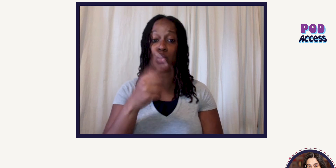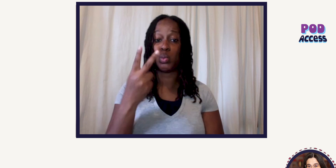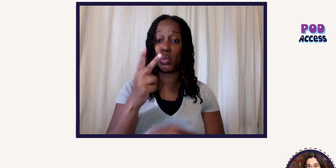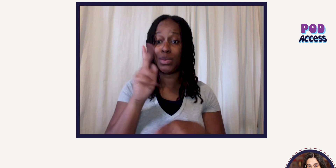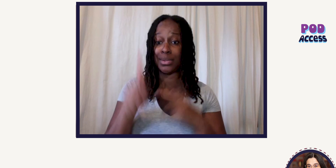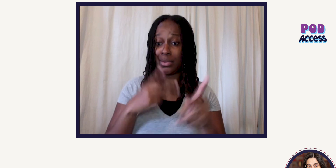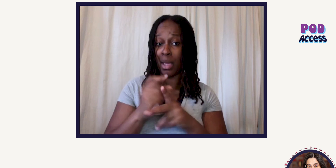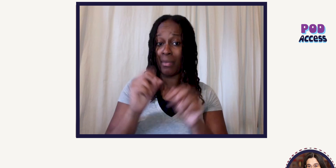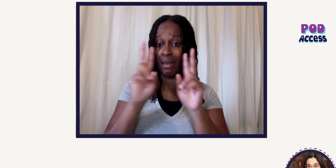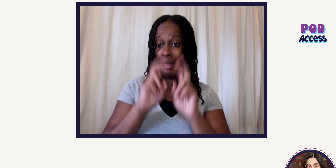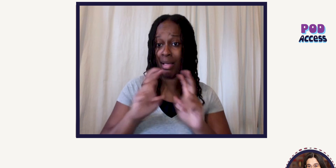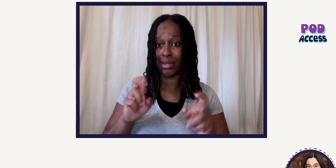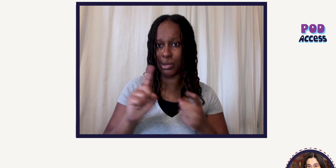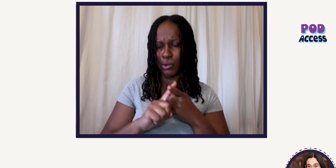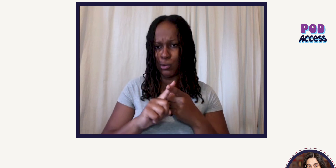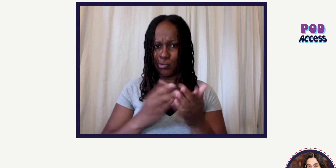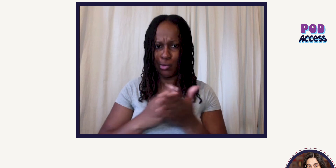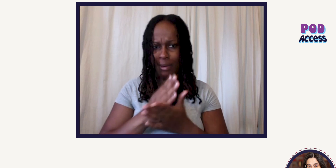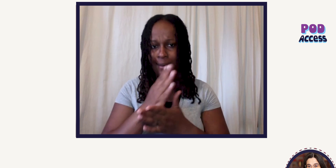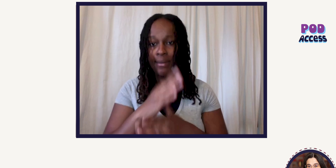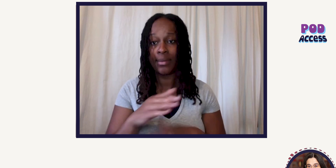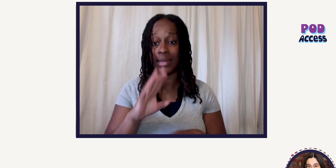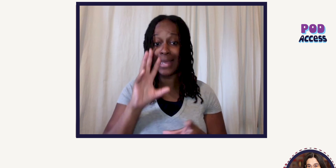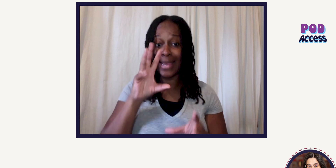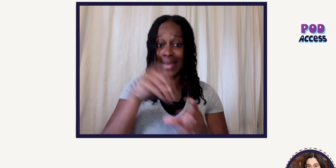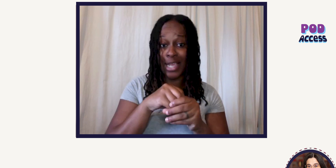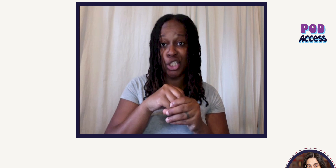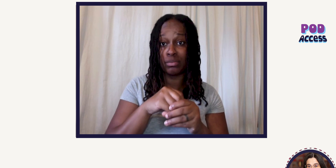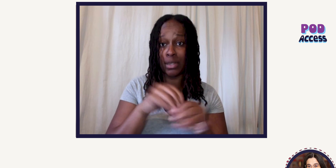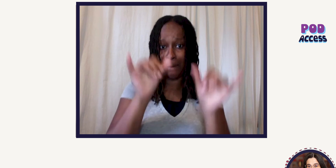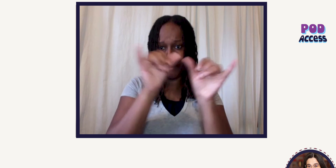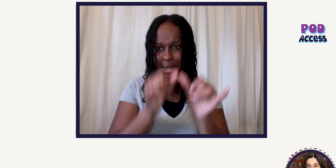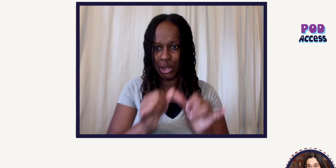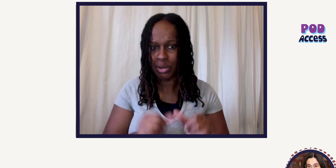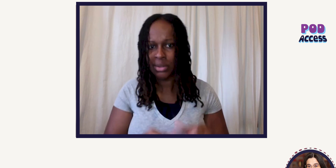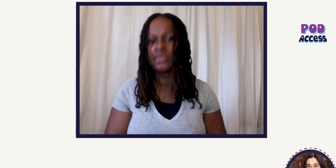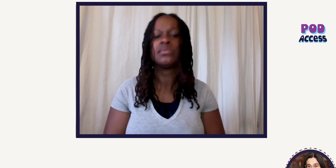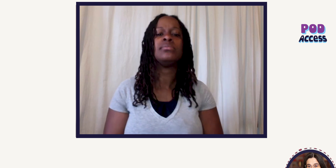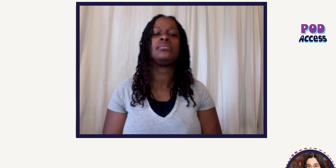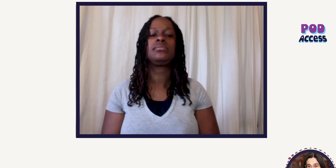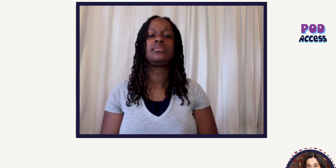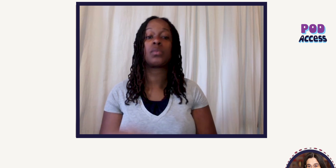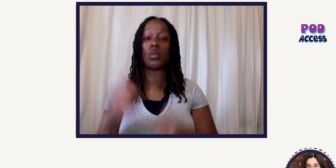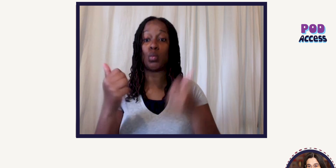There are two types of analytics to track: engagement metrics, which includes things like likes and shares and follows